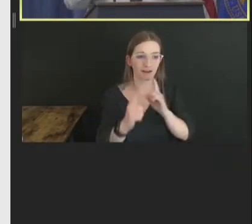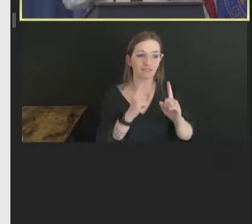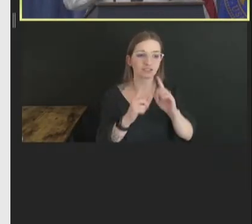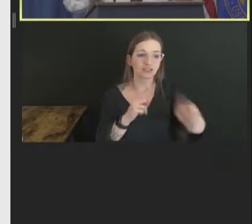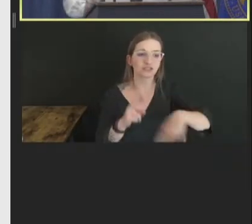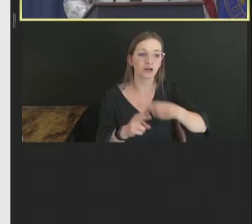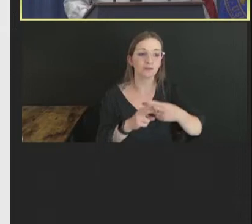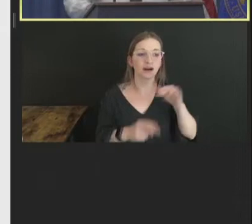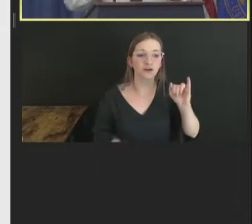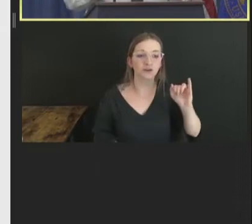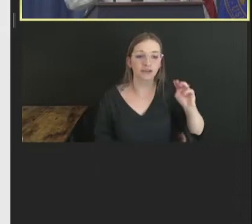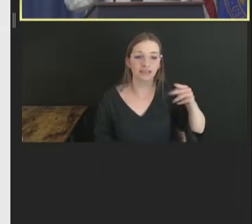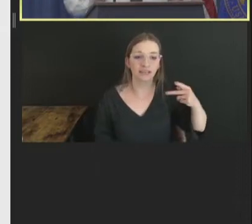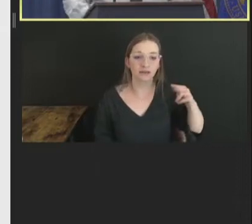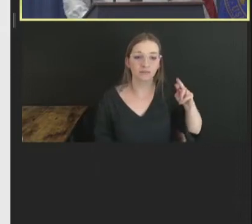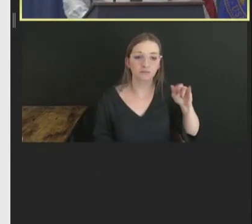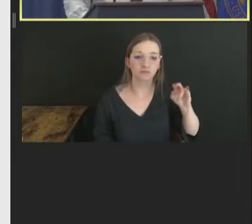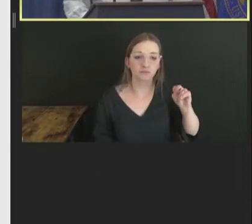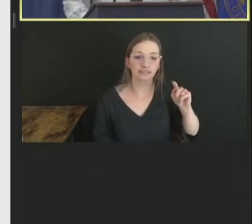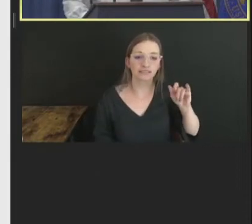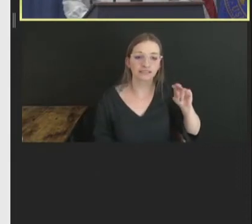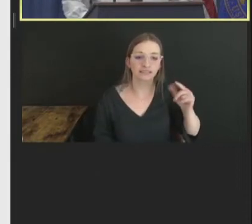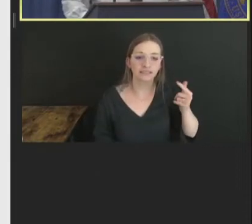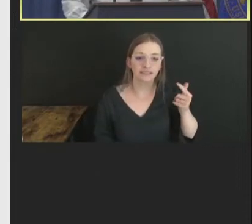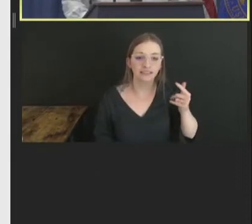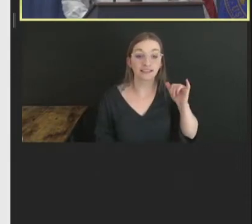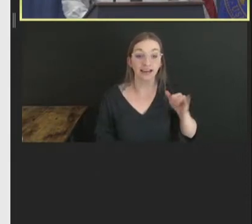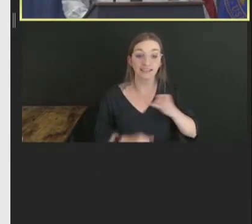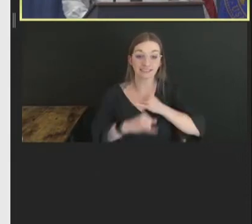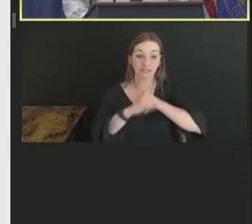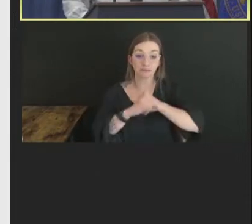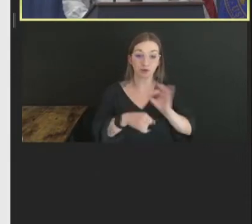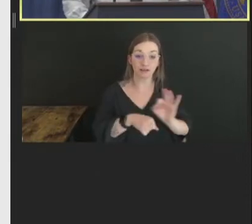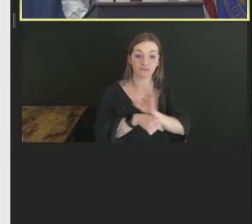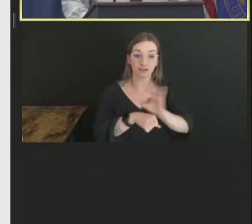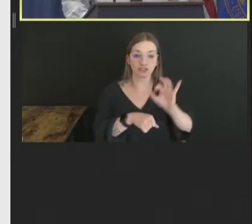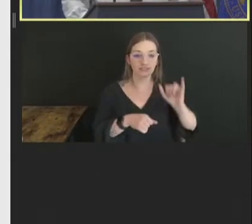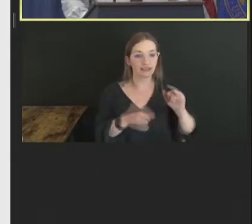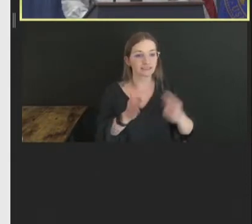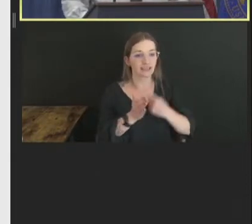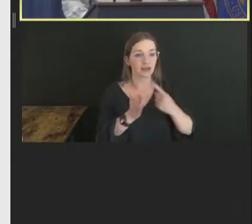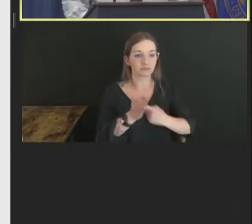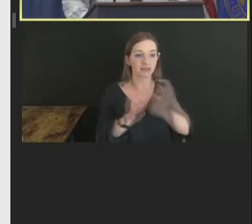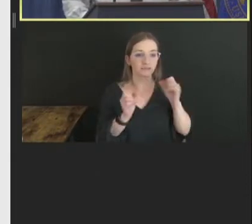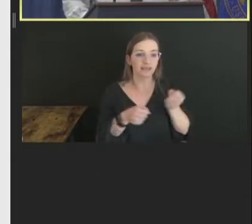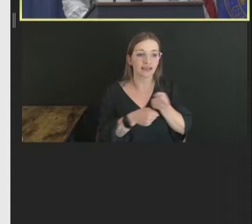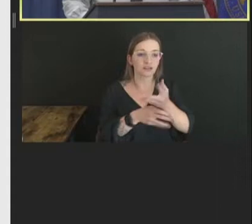function that is sometimes been shown to be detrimental for influenza vaccines.